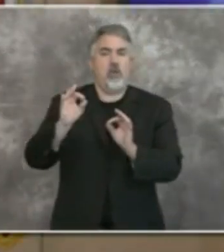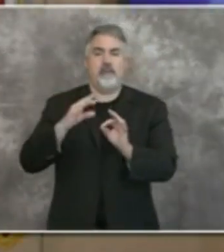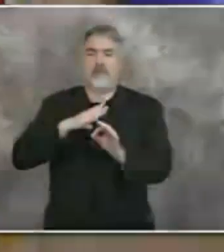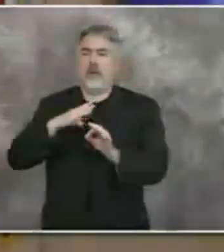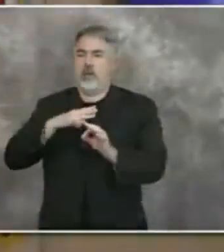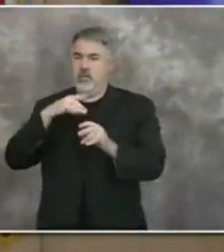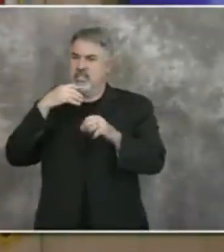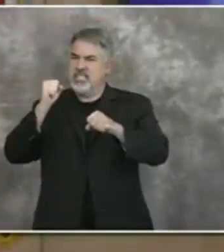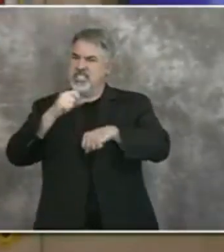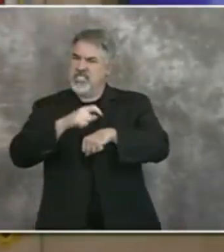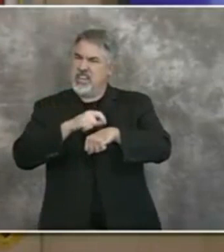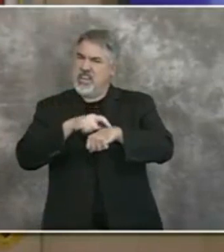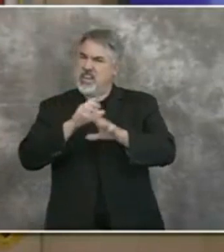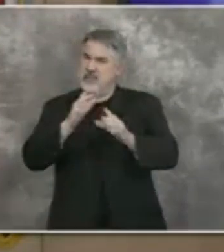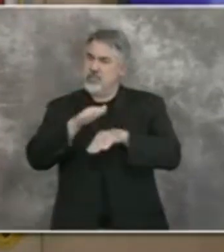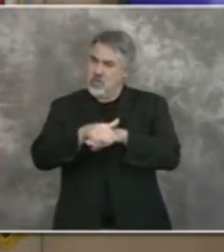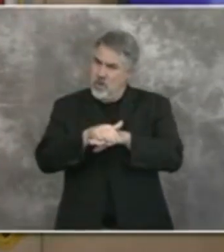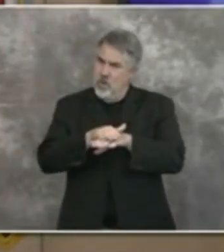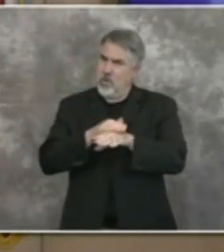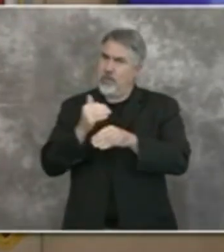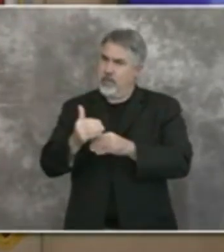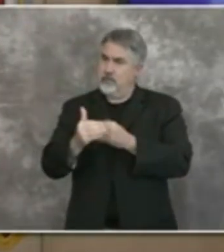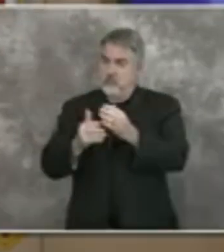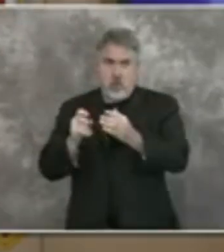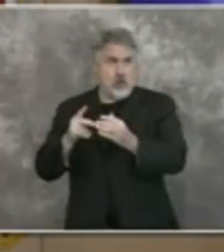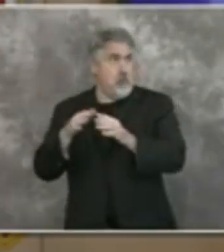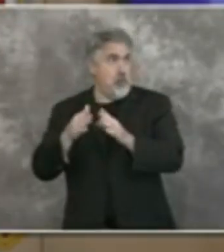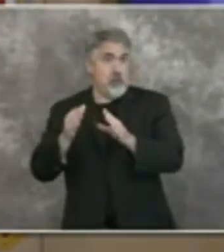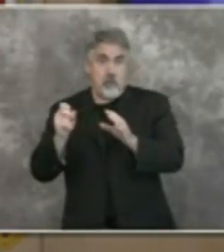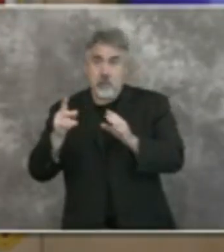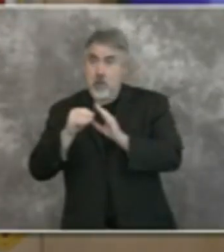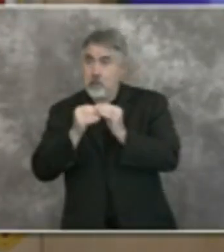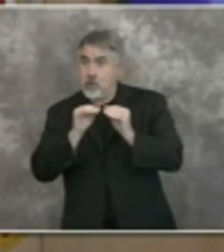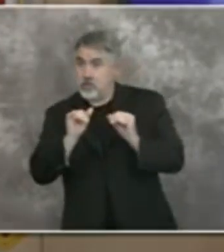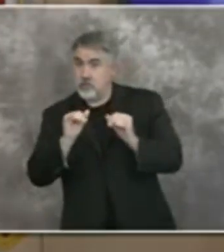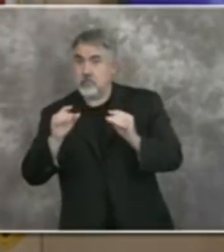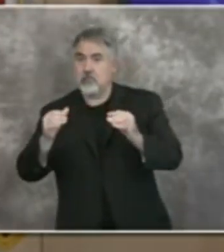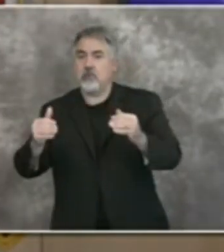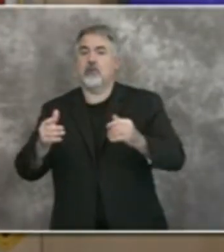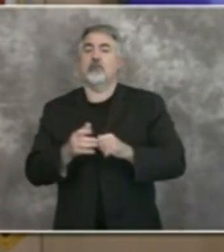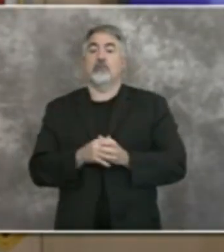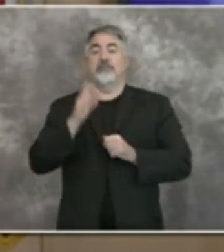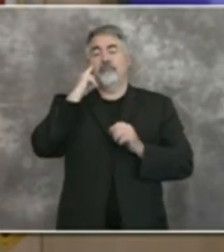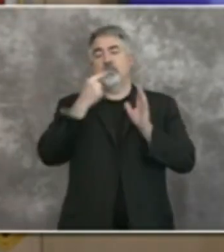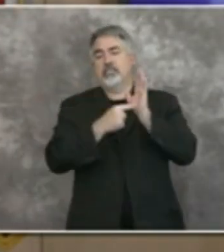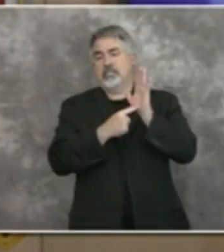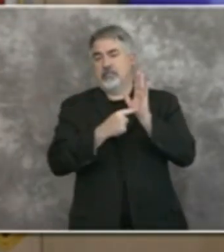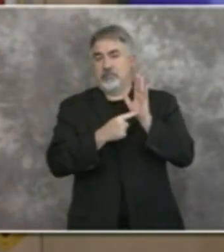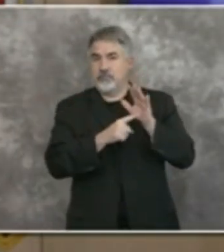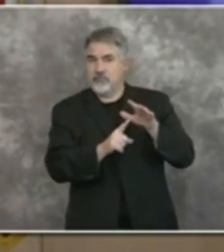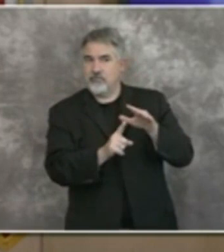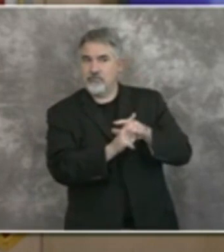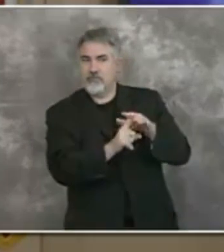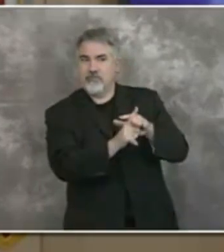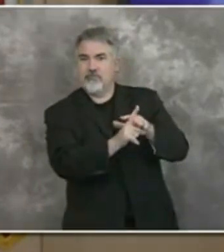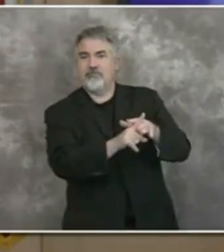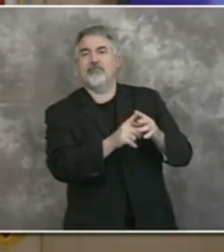TAKES A WHILE AS AS BEHAVIORS CHANGE TO KNOW ARE WE SEEN AN UPTICK WERE NOT IN THE CASES. I TAKES A WHILE FOR THE FOR THERE TO BE SPREAD LITTLE BIT